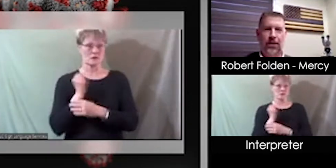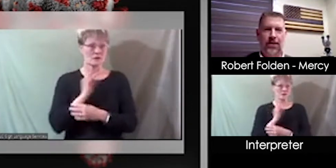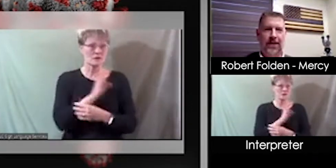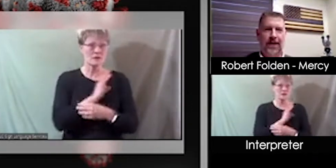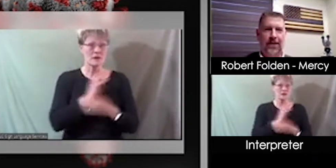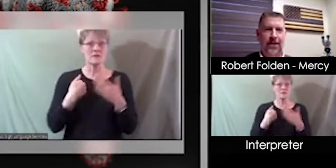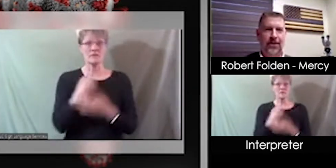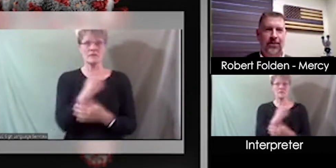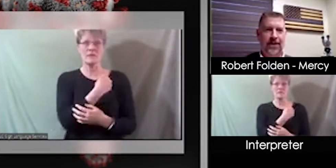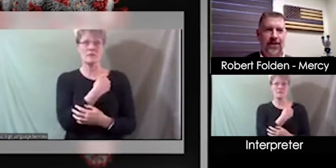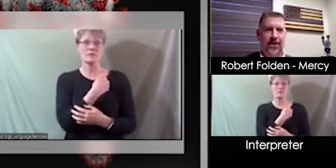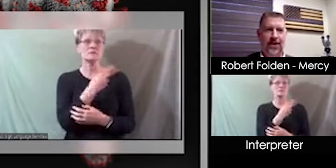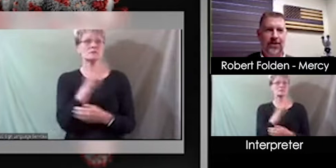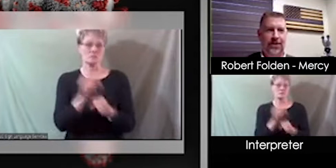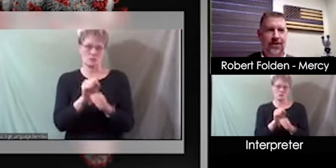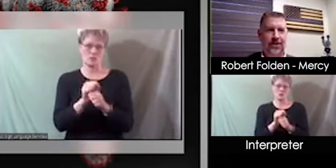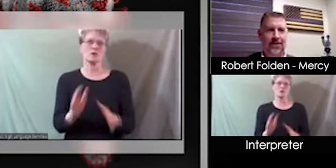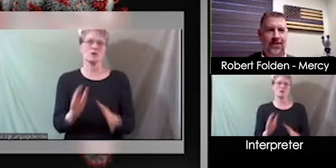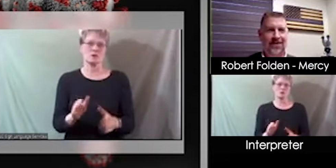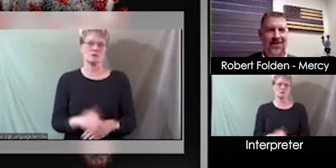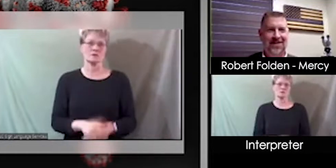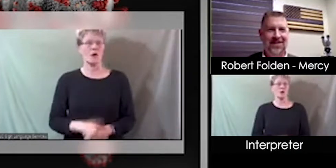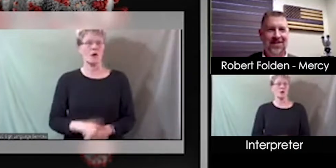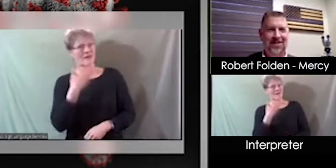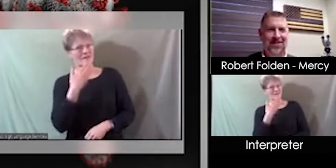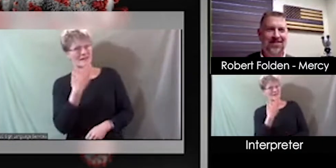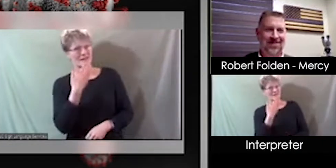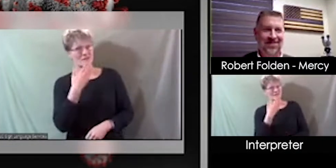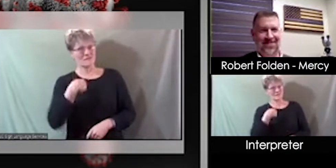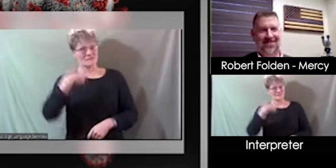contact thank you for that correction.